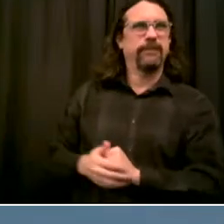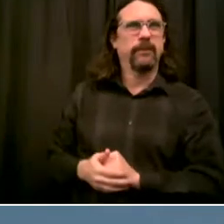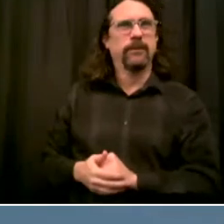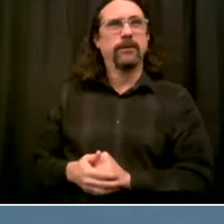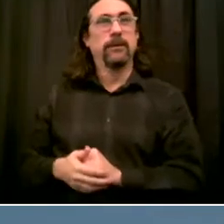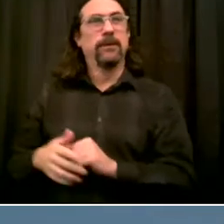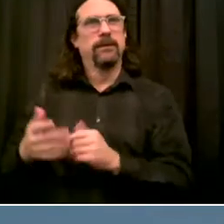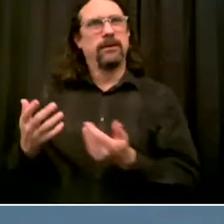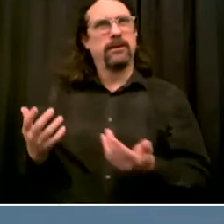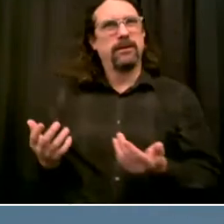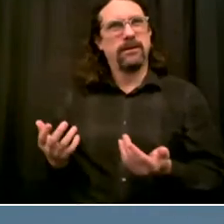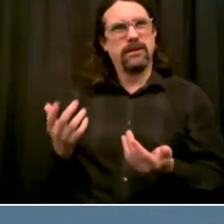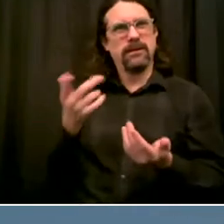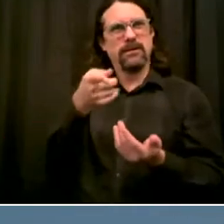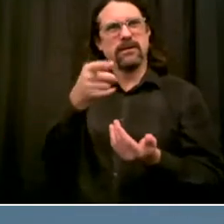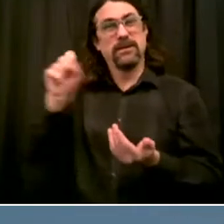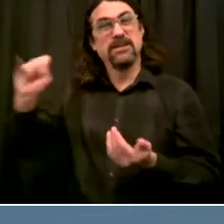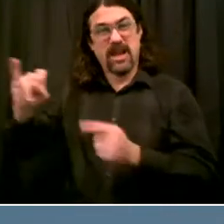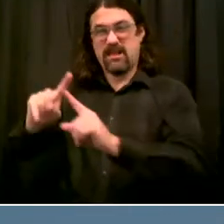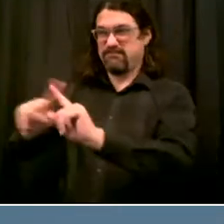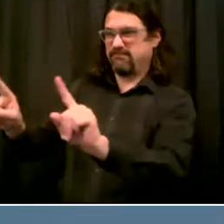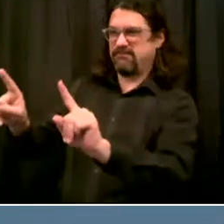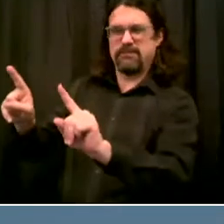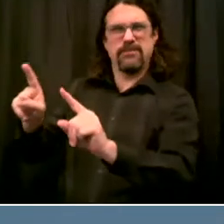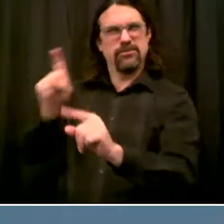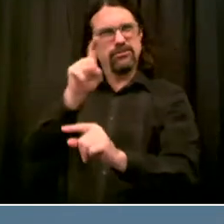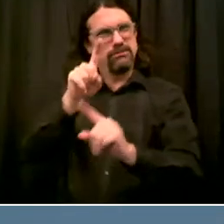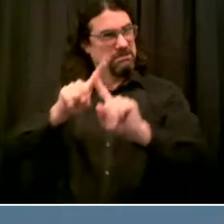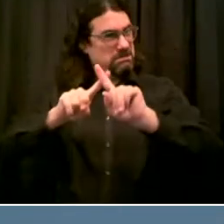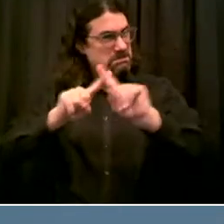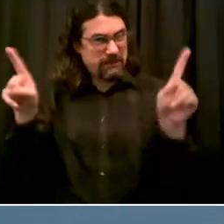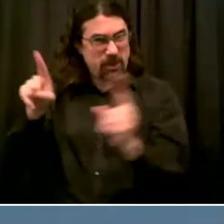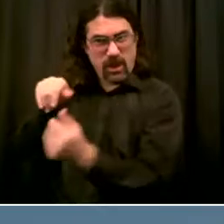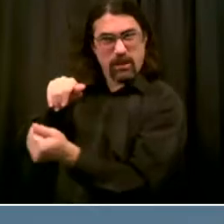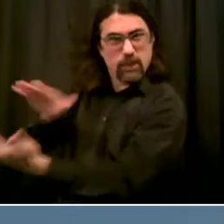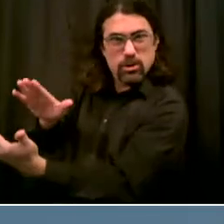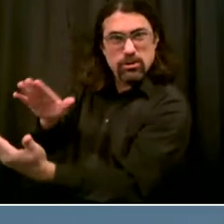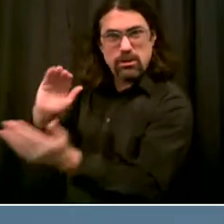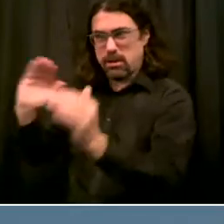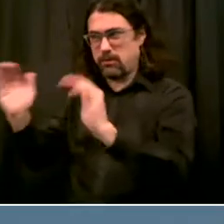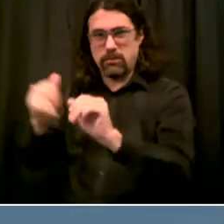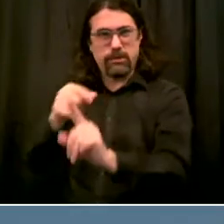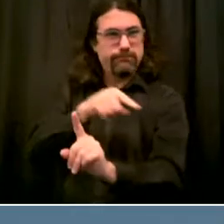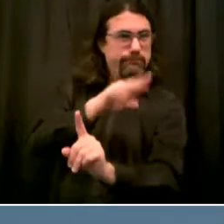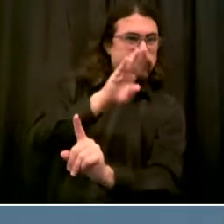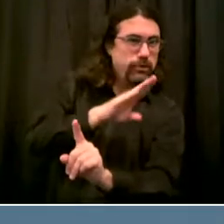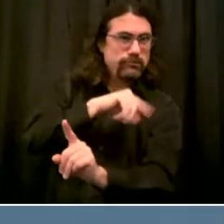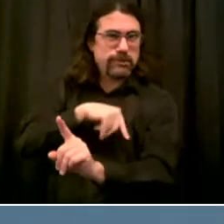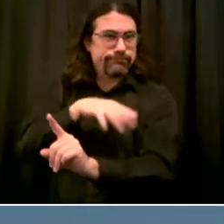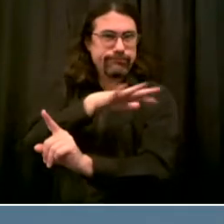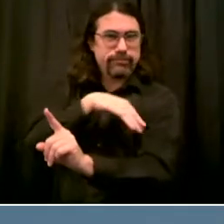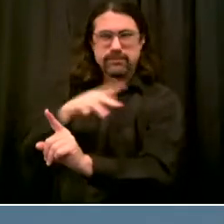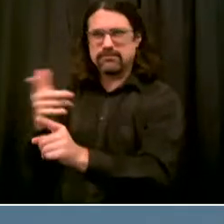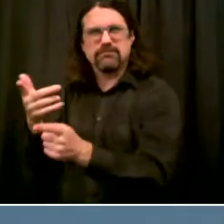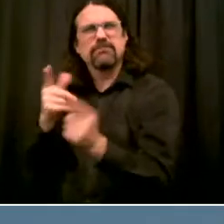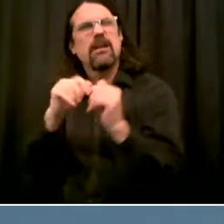WILL YOU BE USING? DR. LONG.